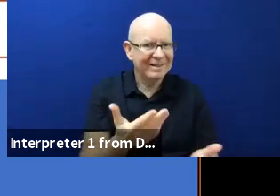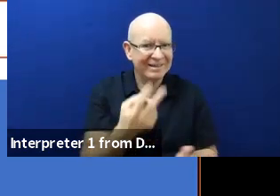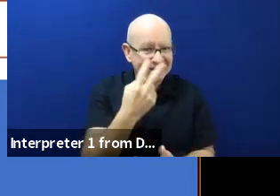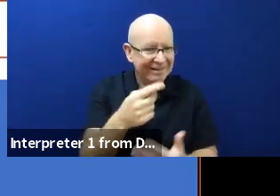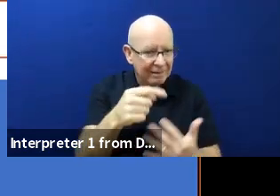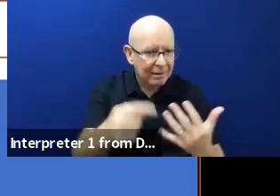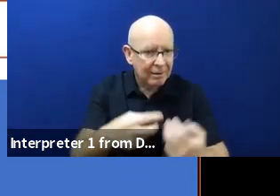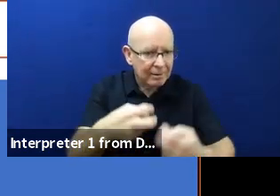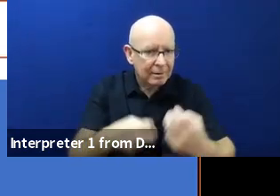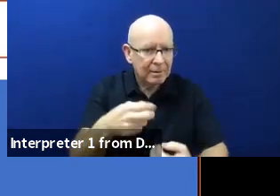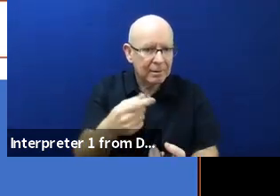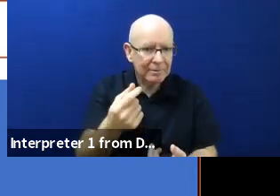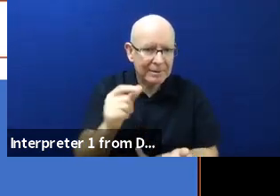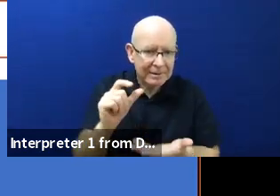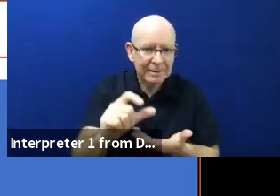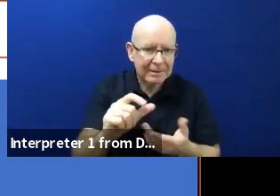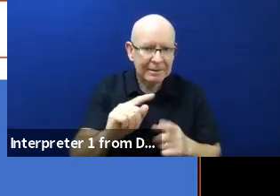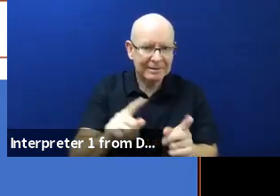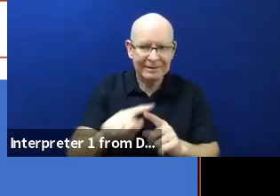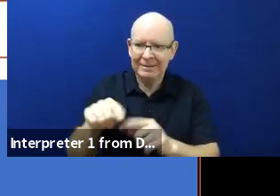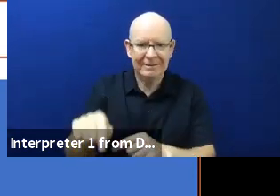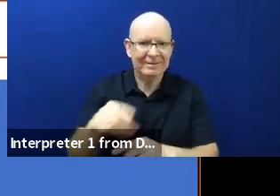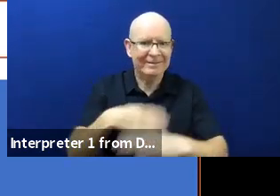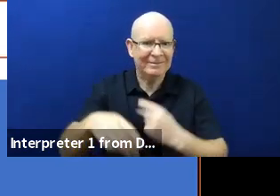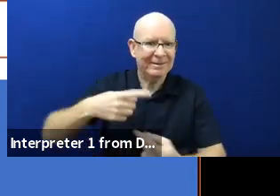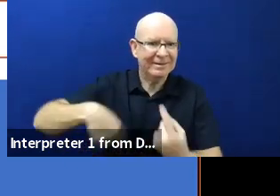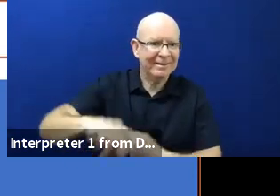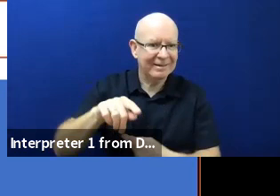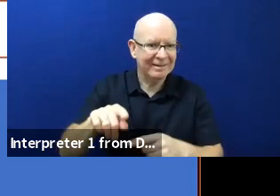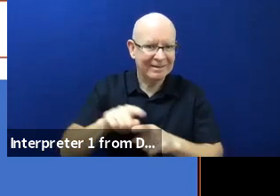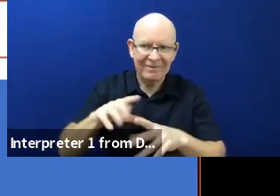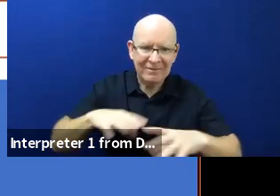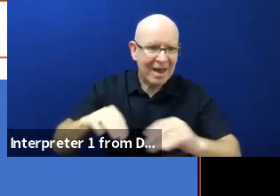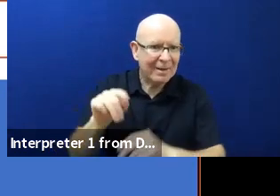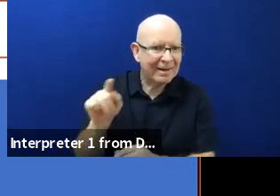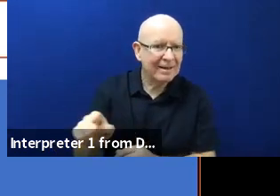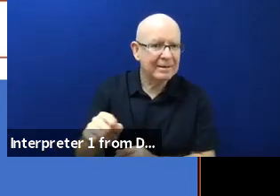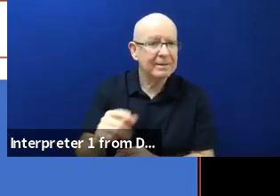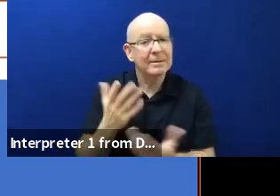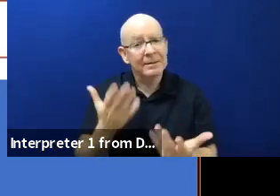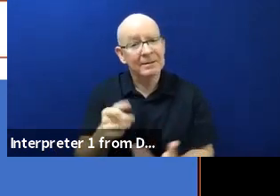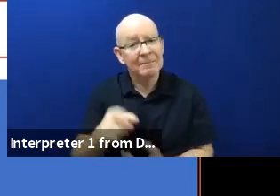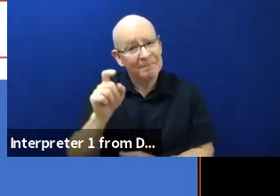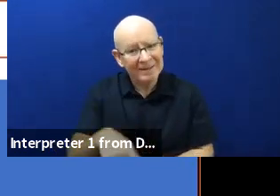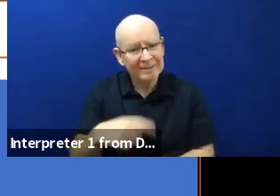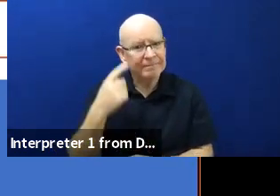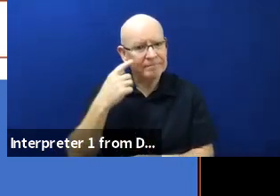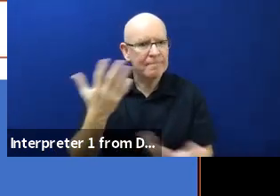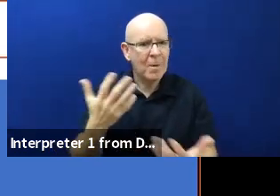of course the crutches, the rehabilitation but also housing modification, the vehicles,